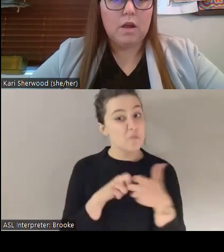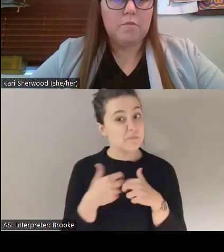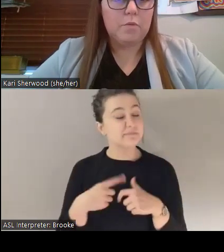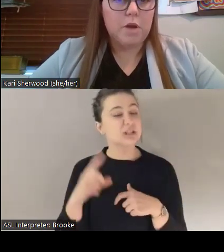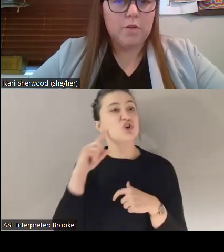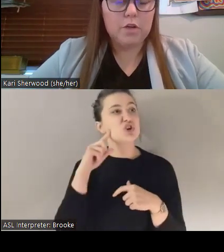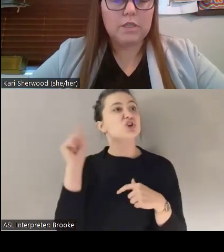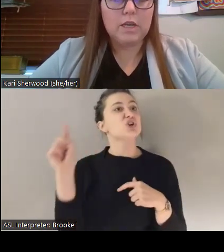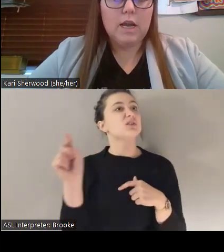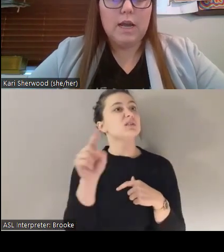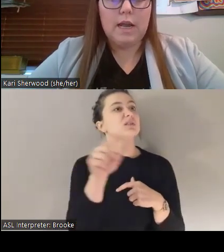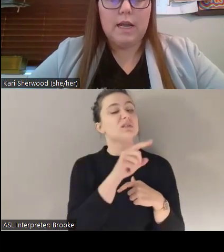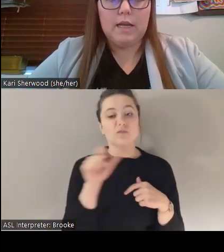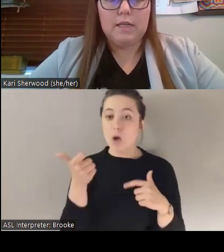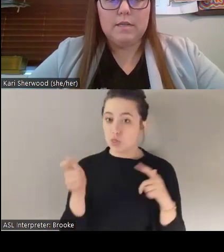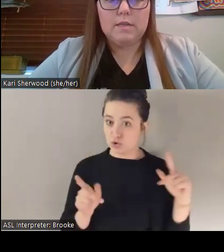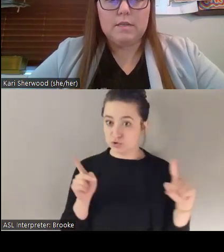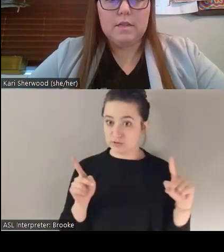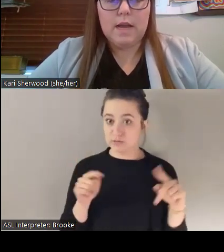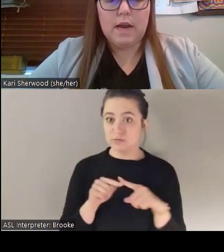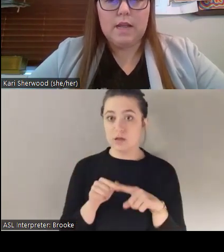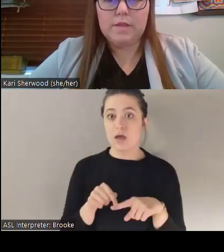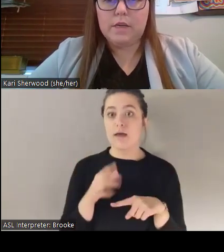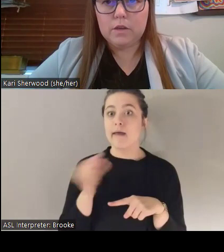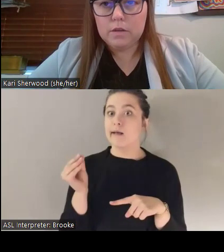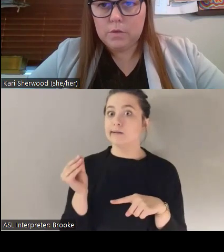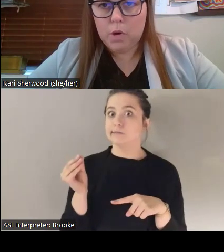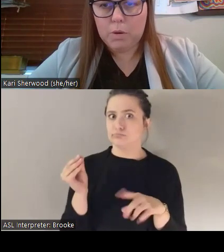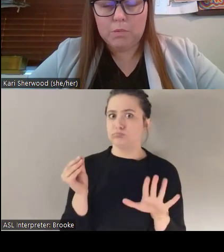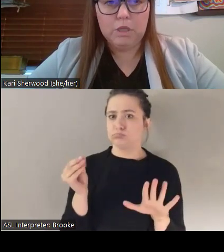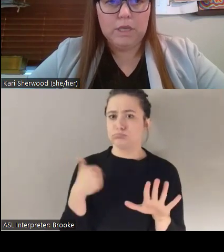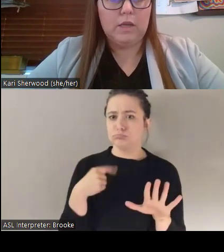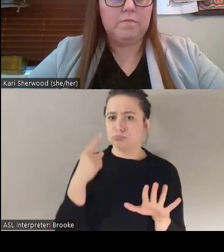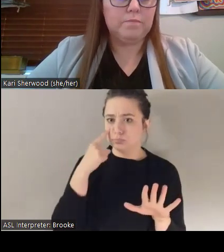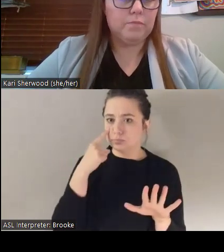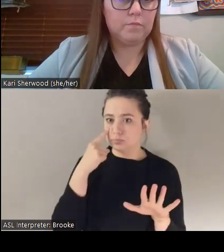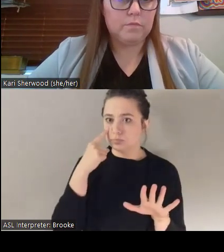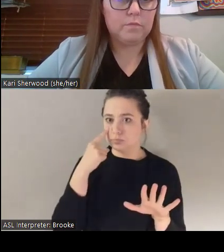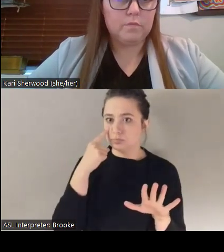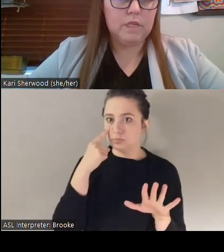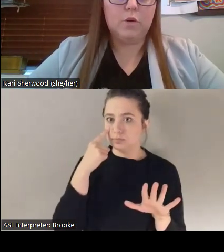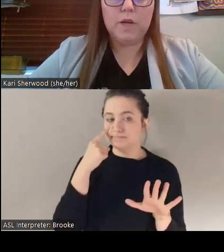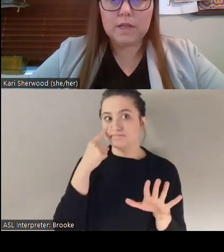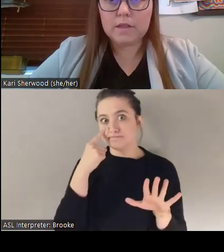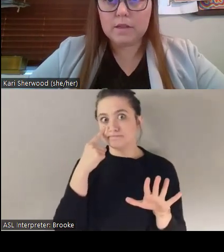from others, and that I think you all probably deal with